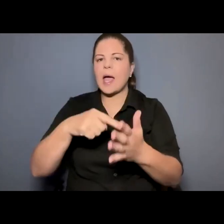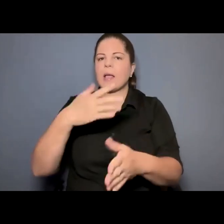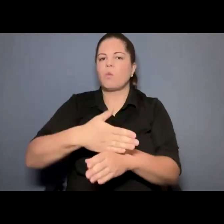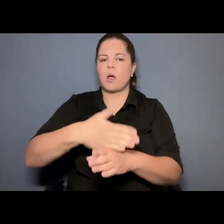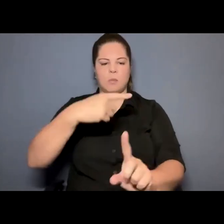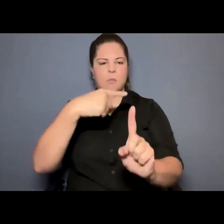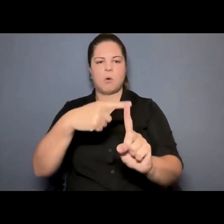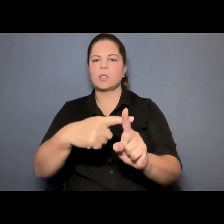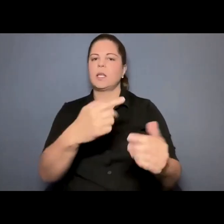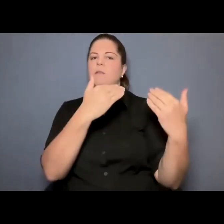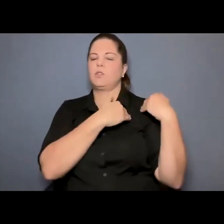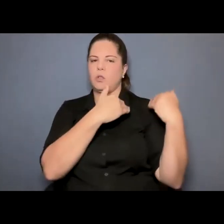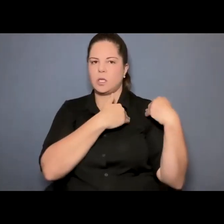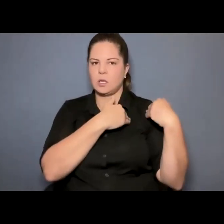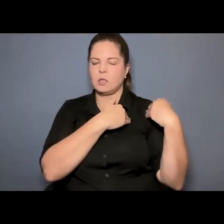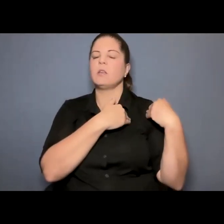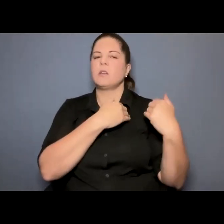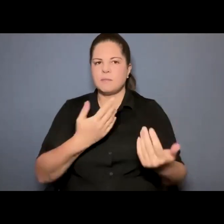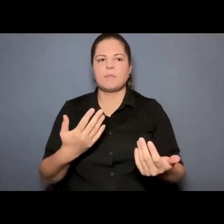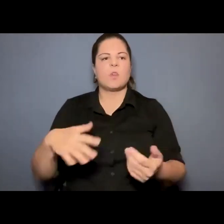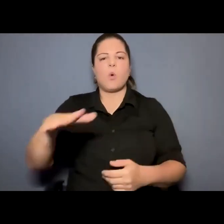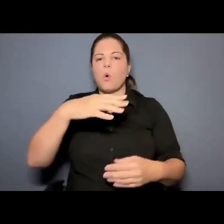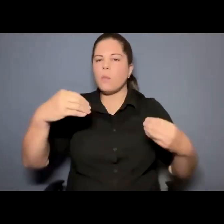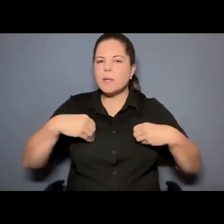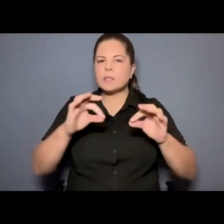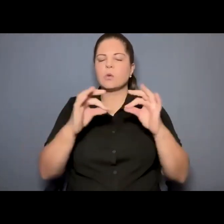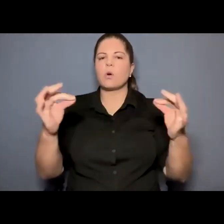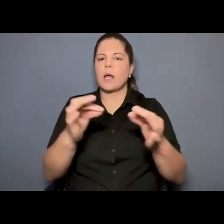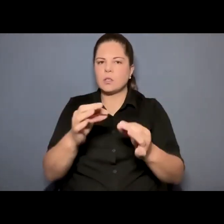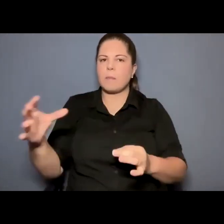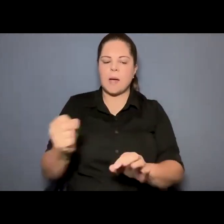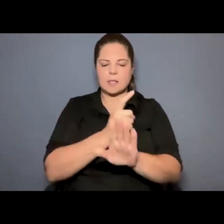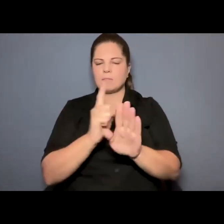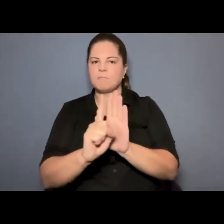requiring businesses and organisations to take proactive measures to eliminate sexual